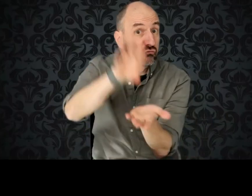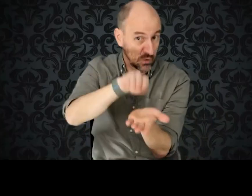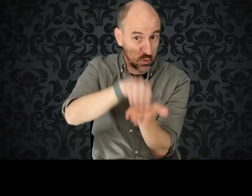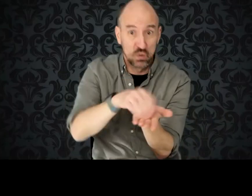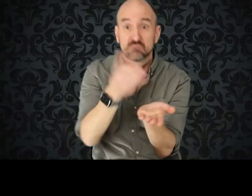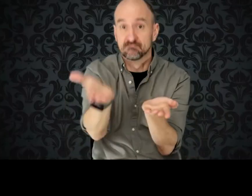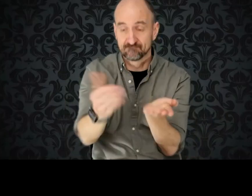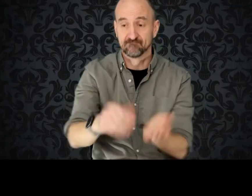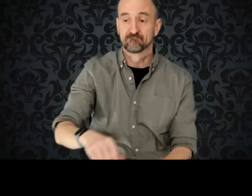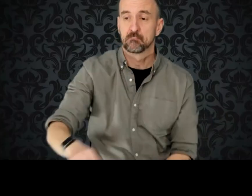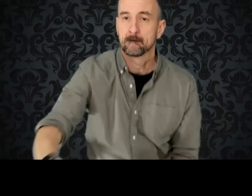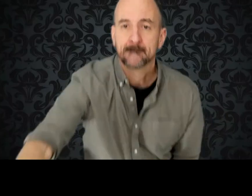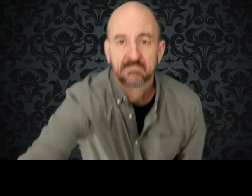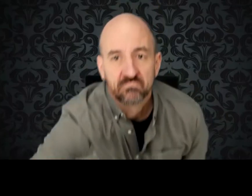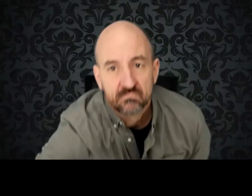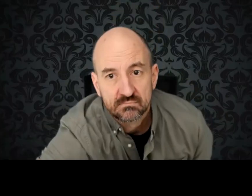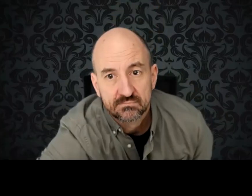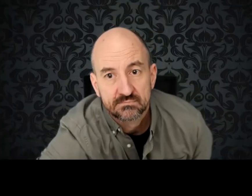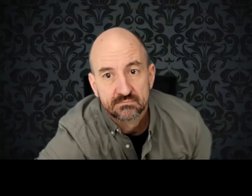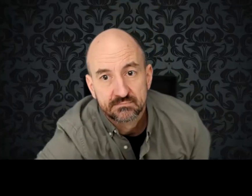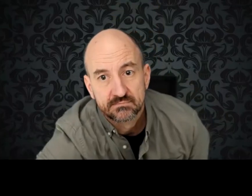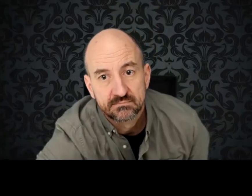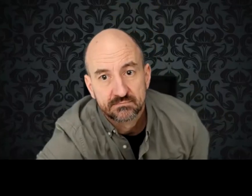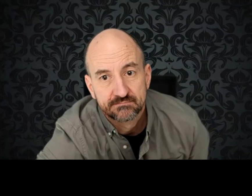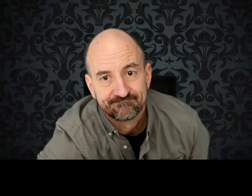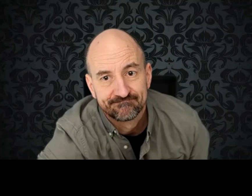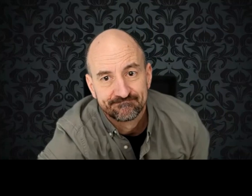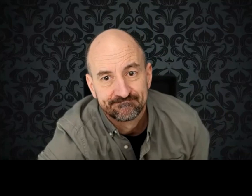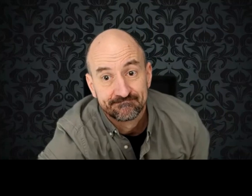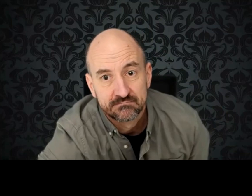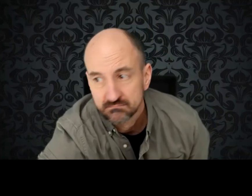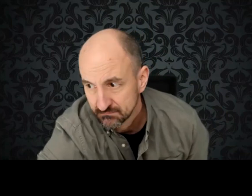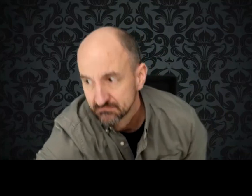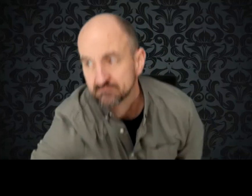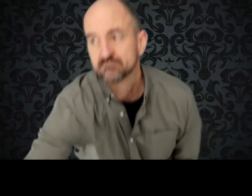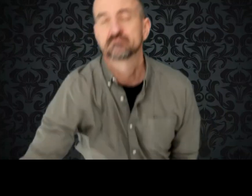prefer not to have your screen on, I only displayed, because of that reason, we will